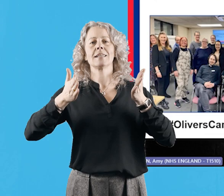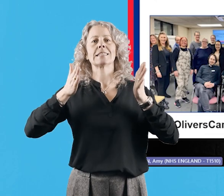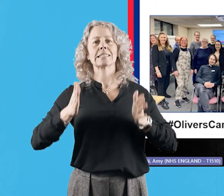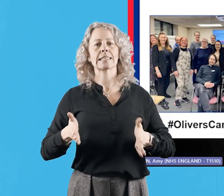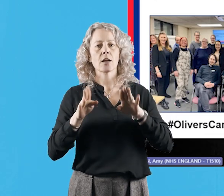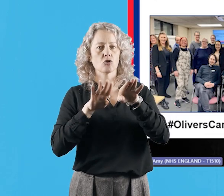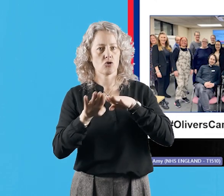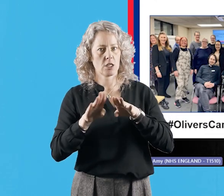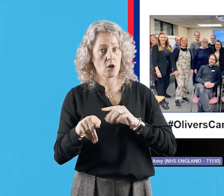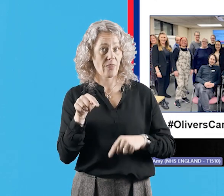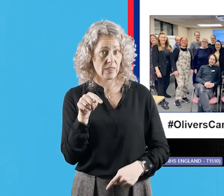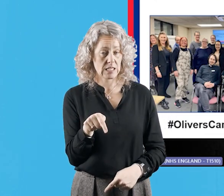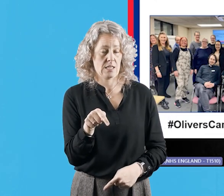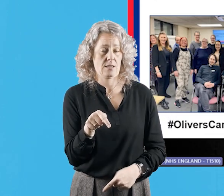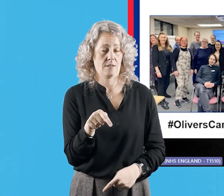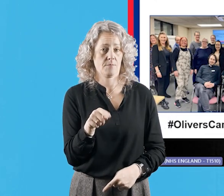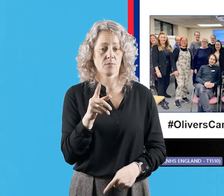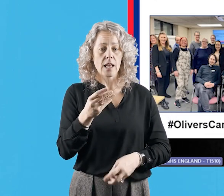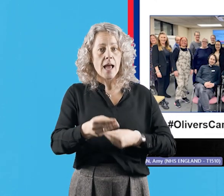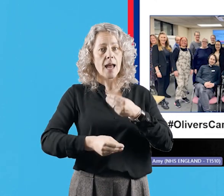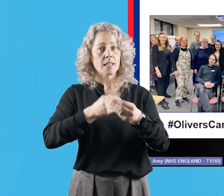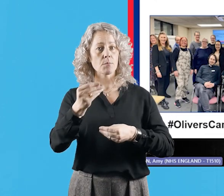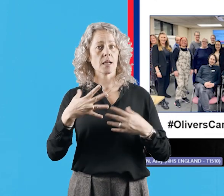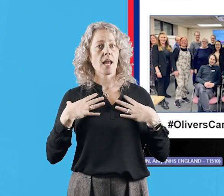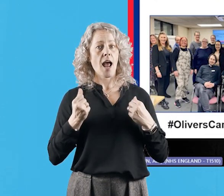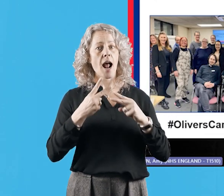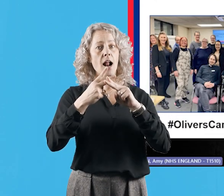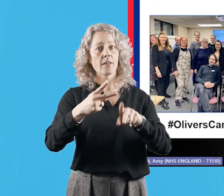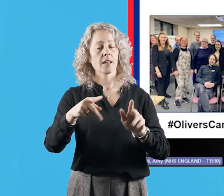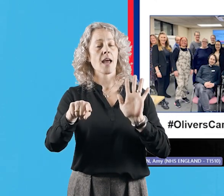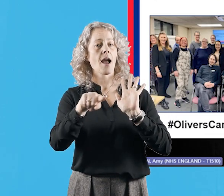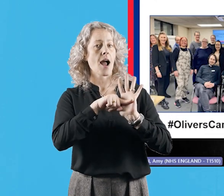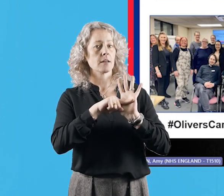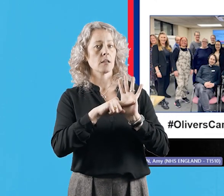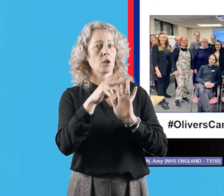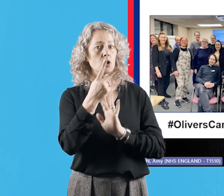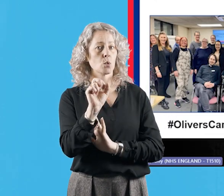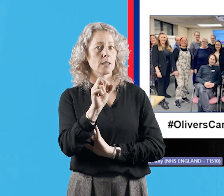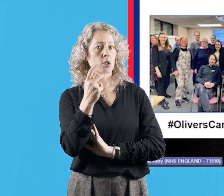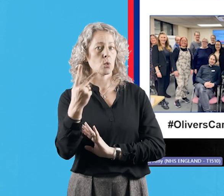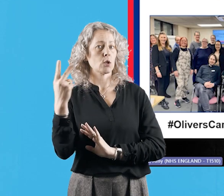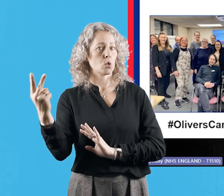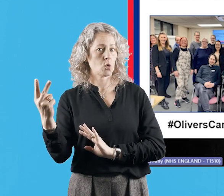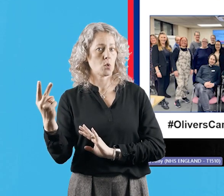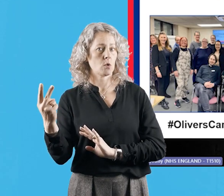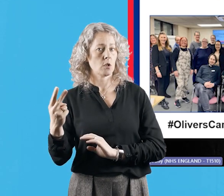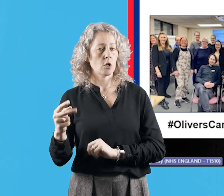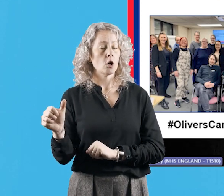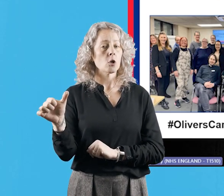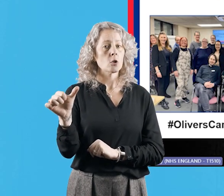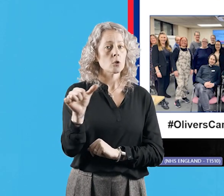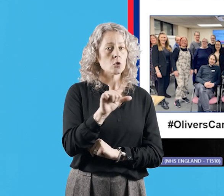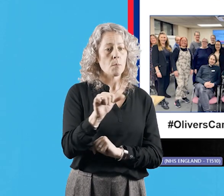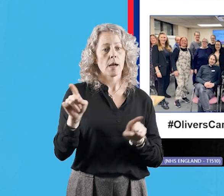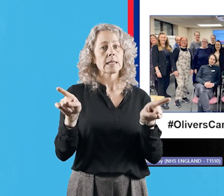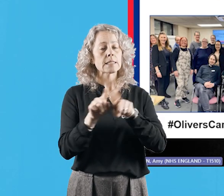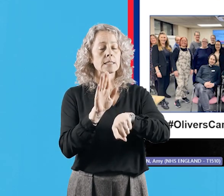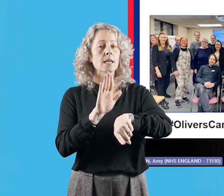remind people that this is statutory training, OK? This is set out in the health and Care Act of 2022 and it needs to be